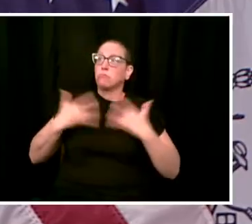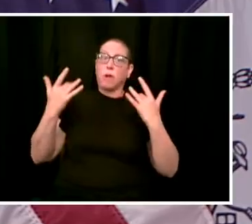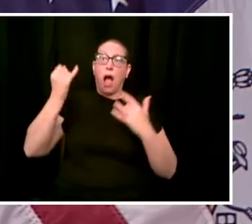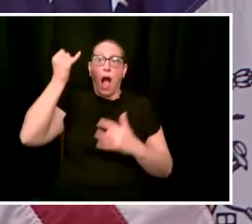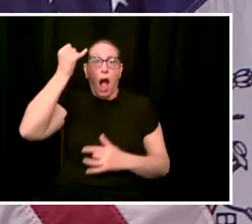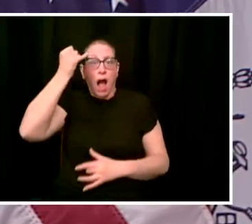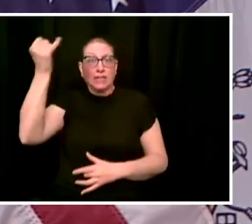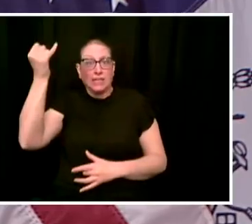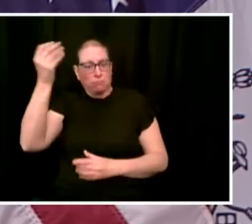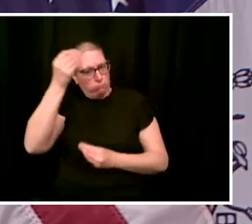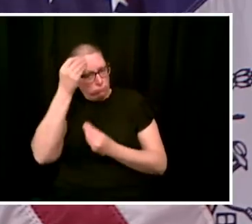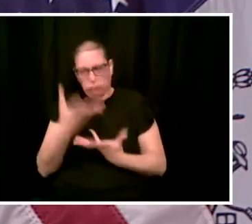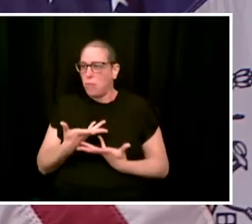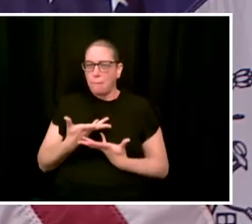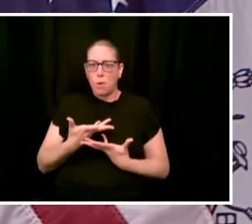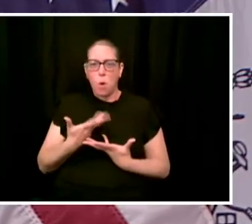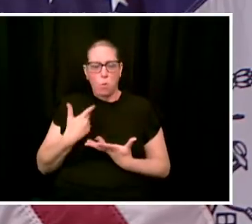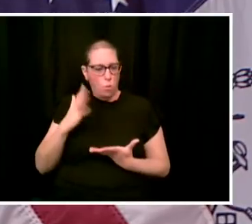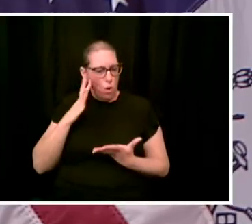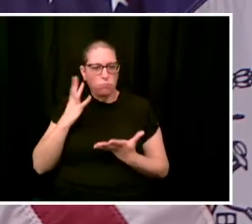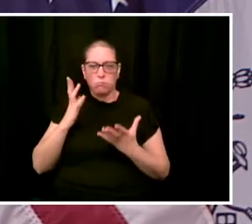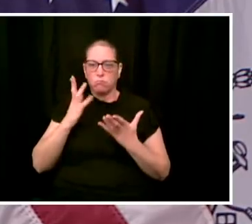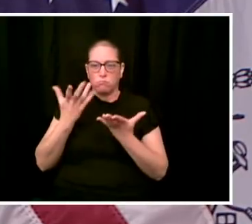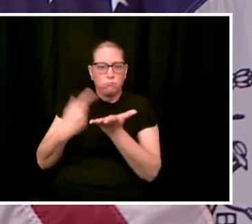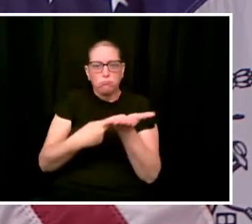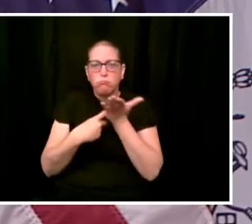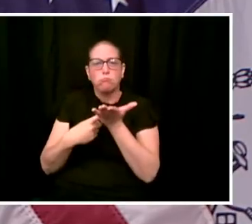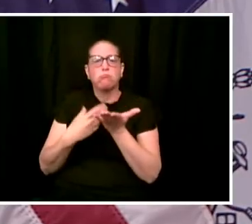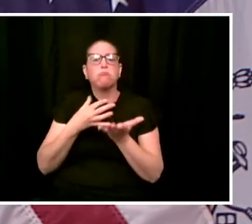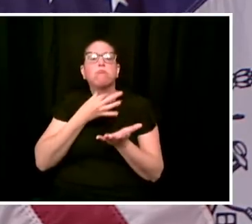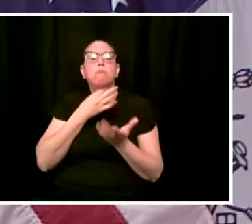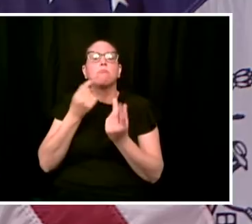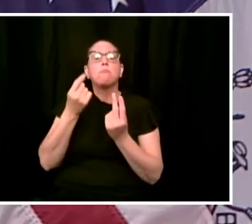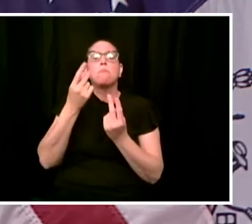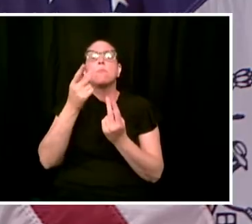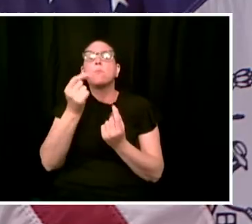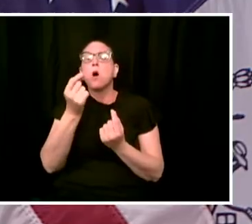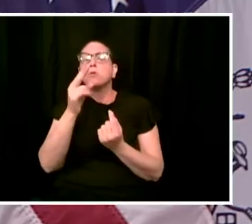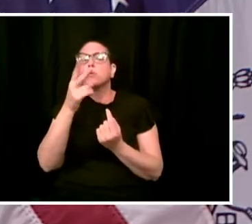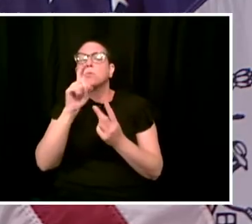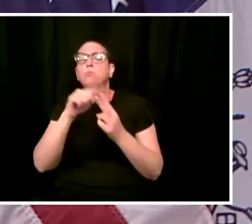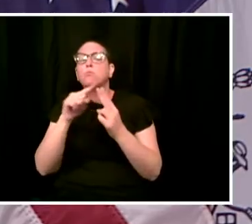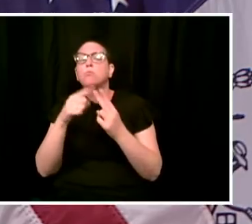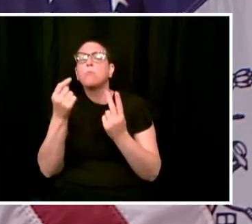SPECIFIC IDEAS, I WANT TO SEE IF EITHER ONE OF YOU WANTS TO ADD ABOUT THE KINDS